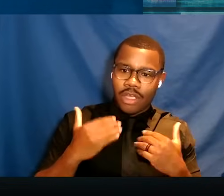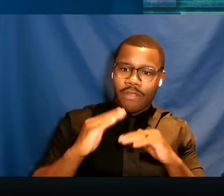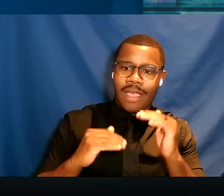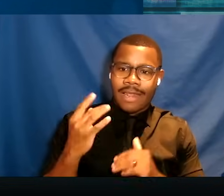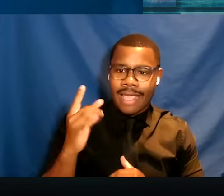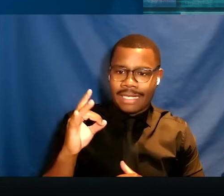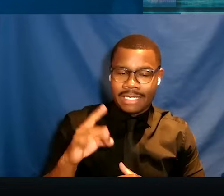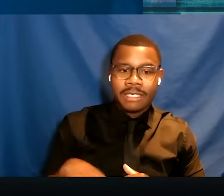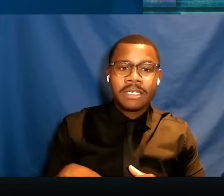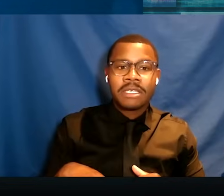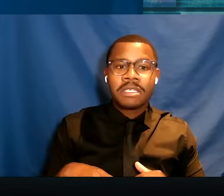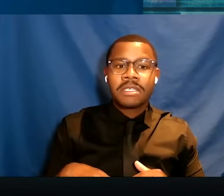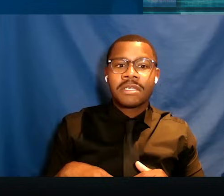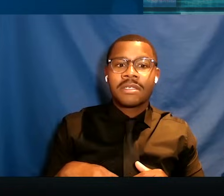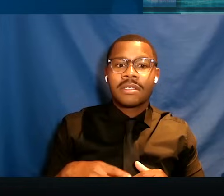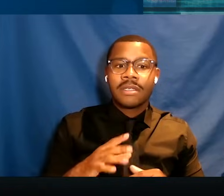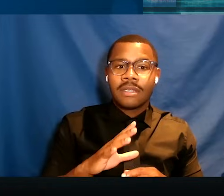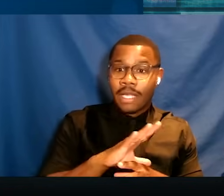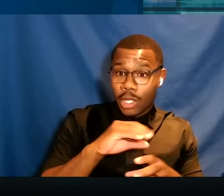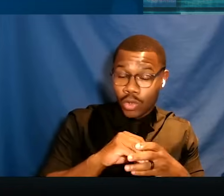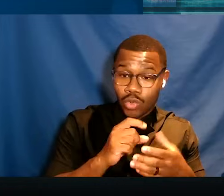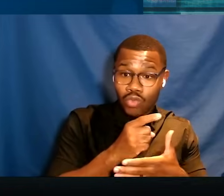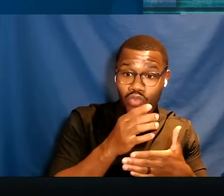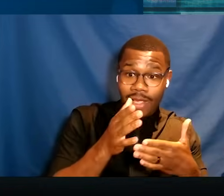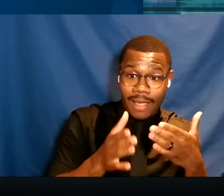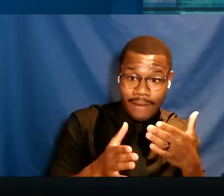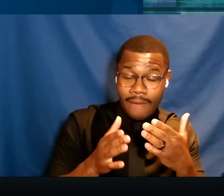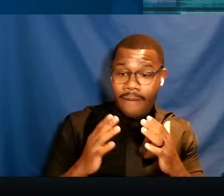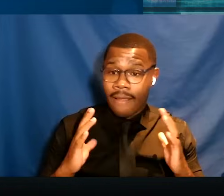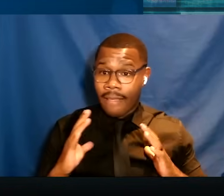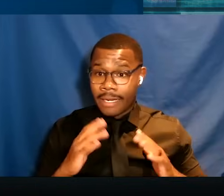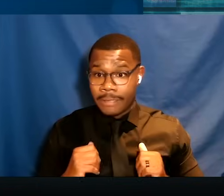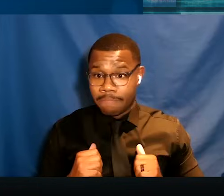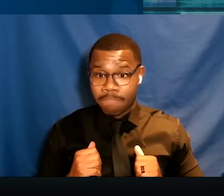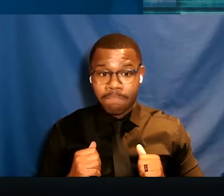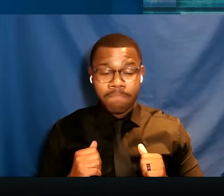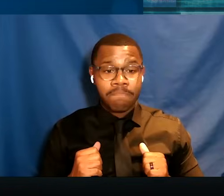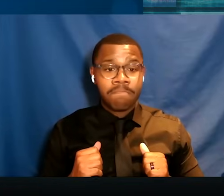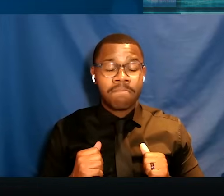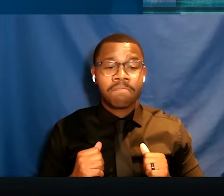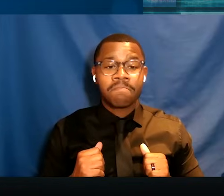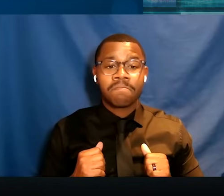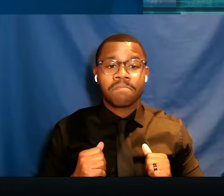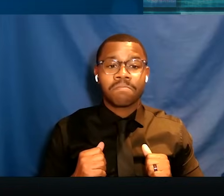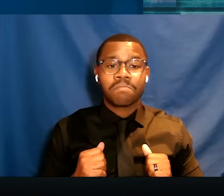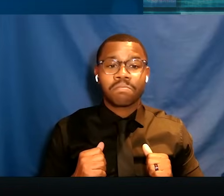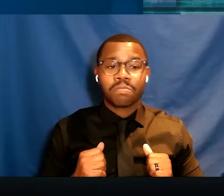or holidays, which, you know, is a big deal. And now, you know, they can only ask for, you know,